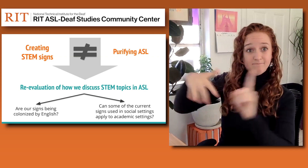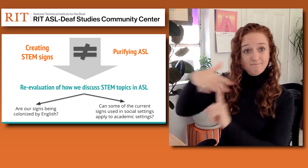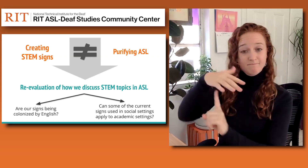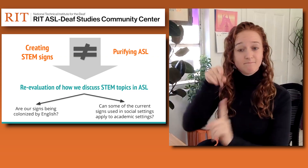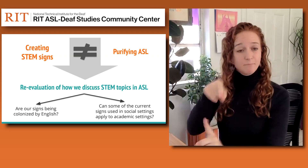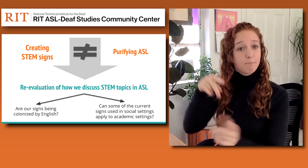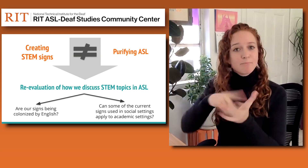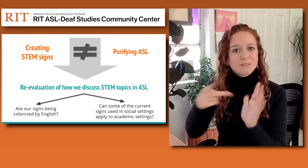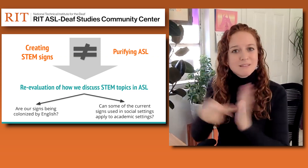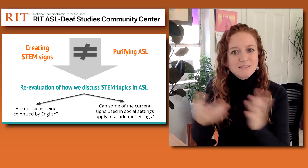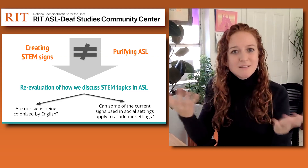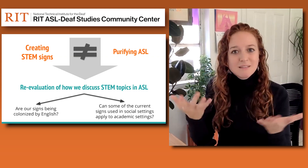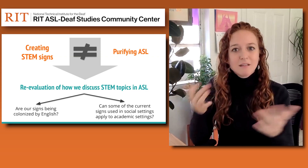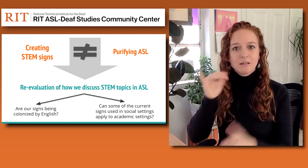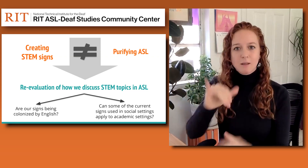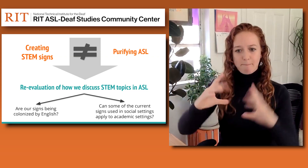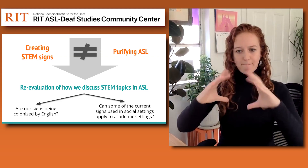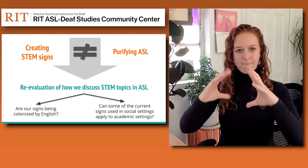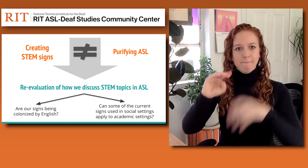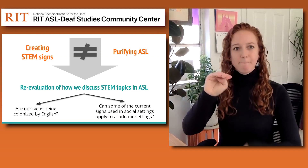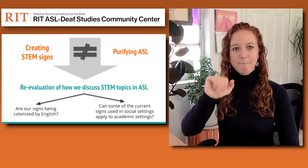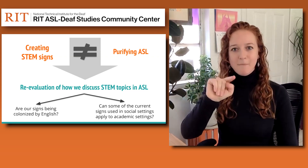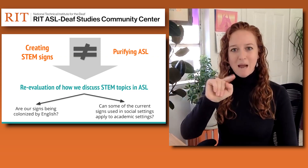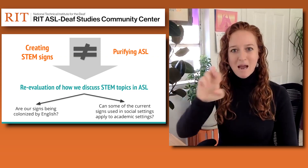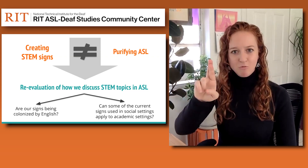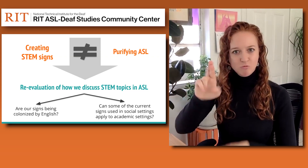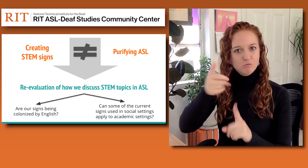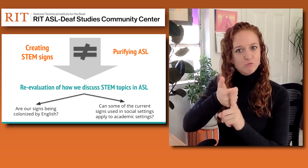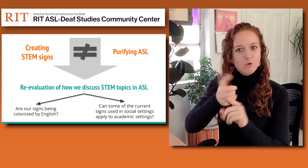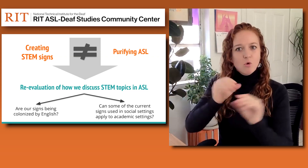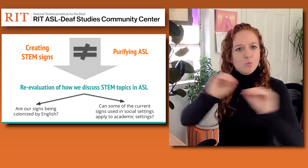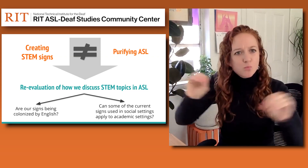Gas in the air is something that is matter.